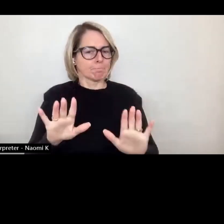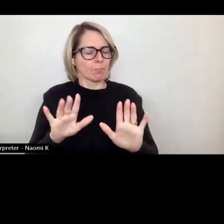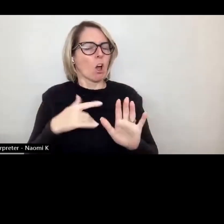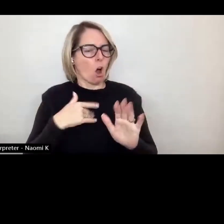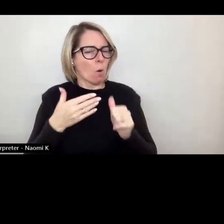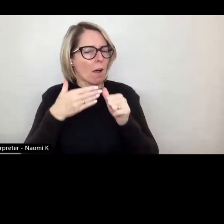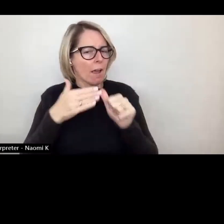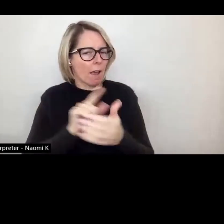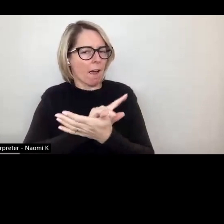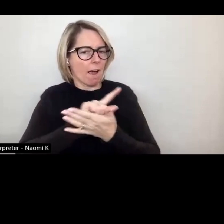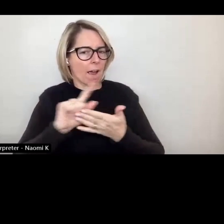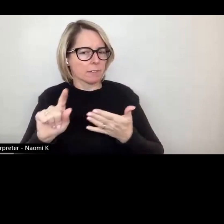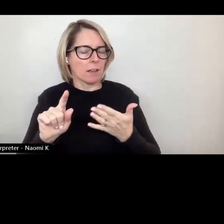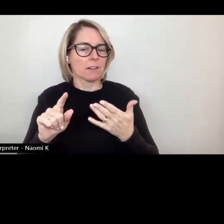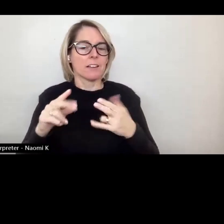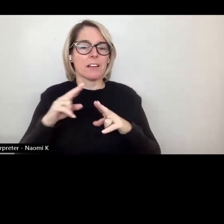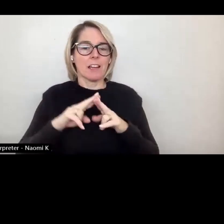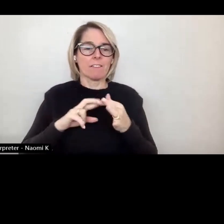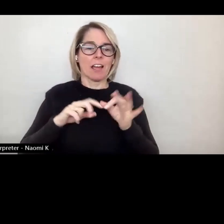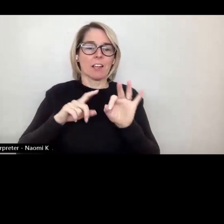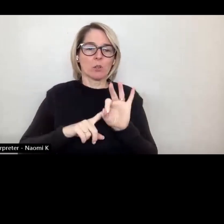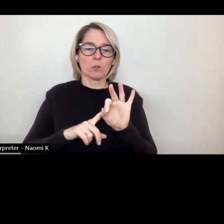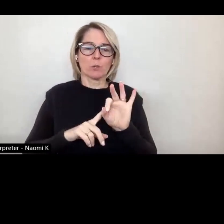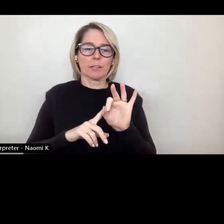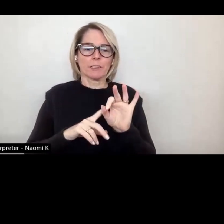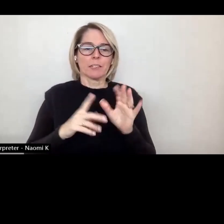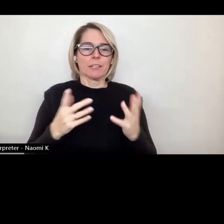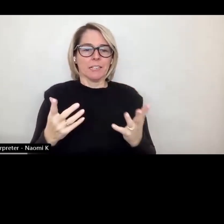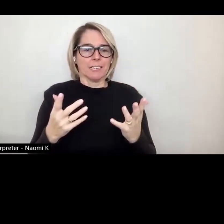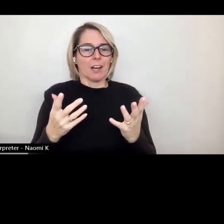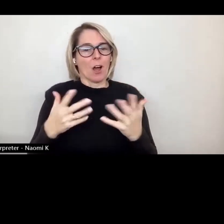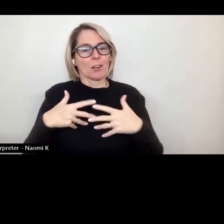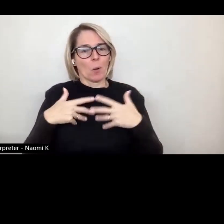I don't want to go too far wrong on that, but it's getting into some quite technical detail.